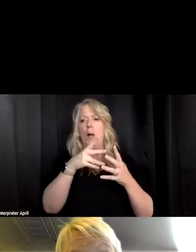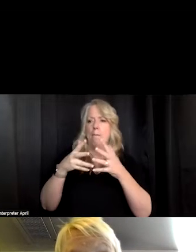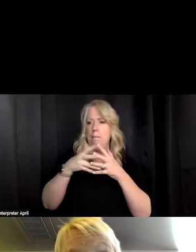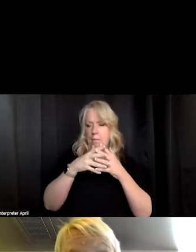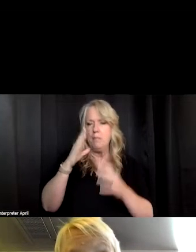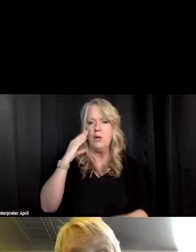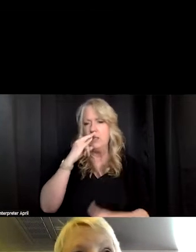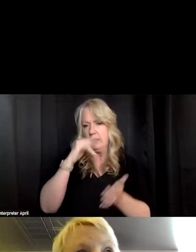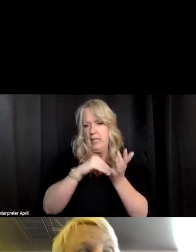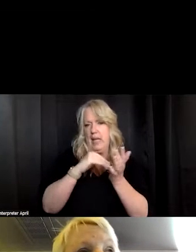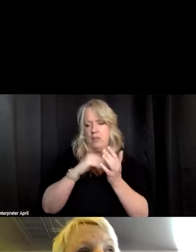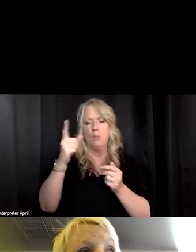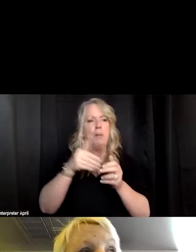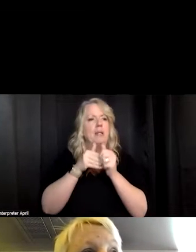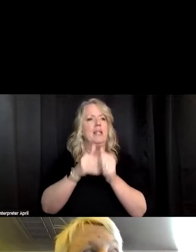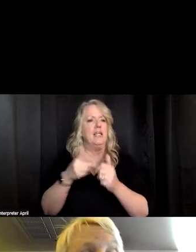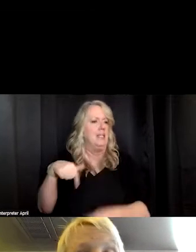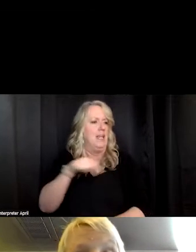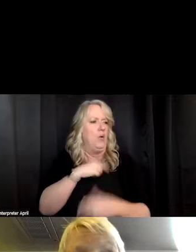MI ADVISER, AND LASTLY VERY INVOLVED AT